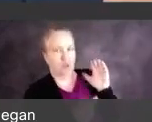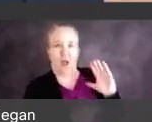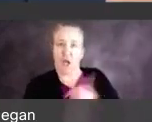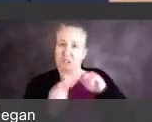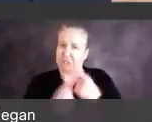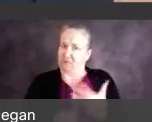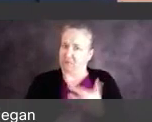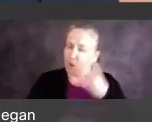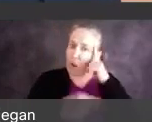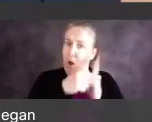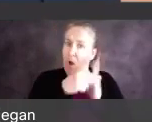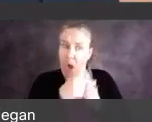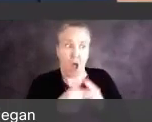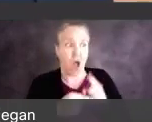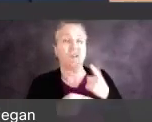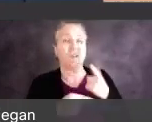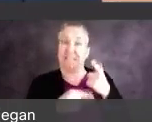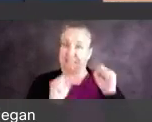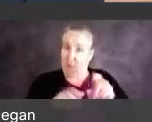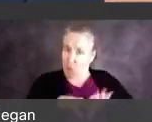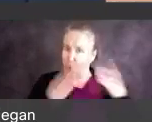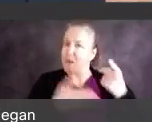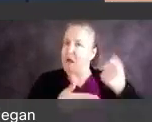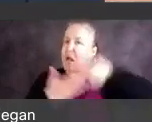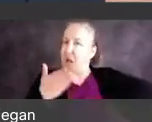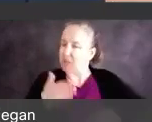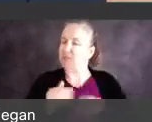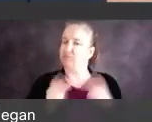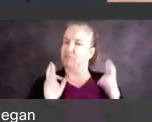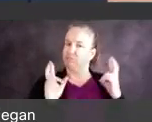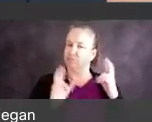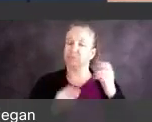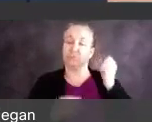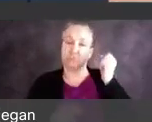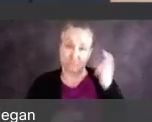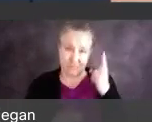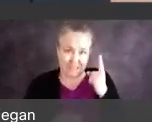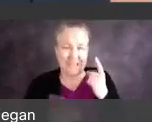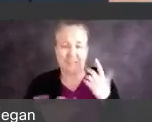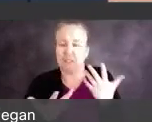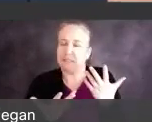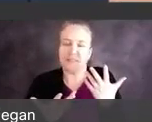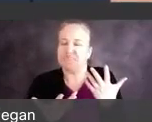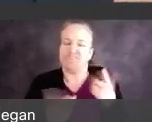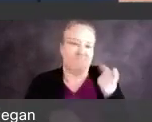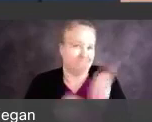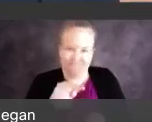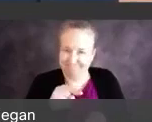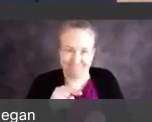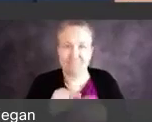to open this site next week, however that will not be the case. We just do not have enough vaccine